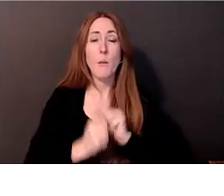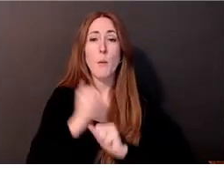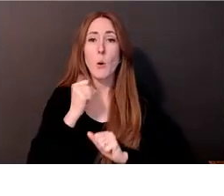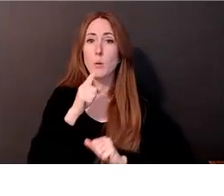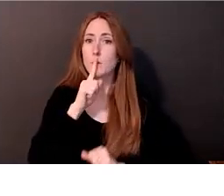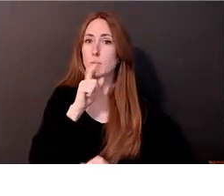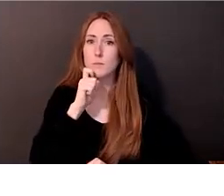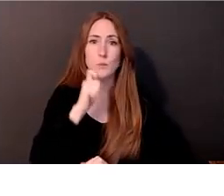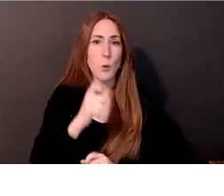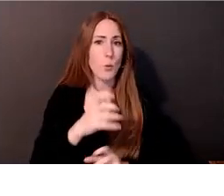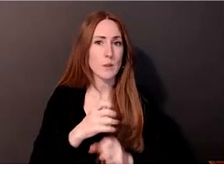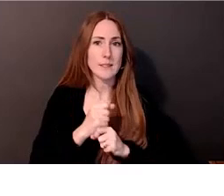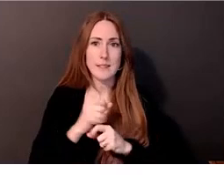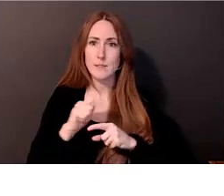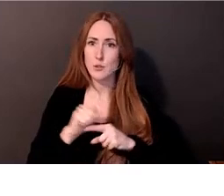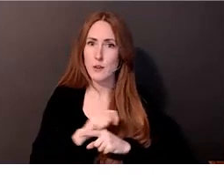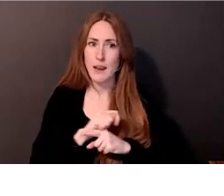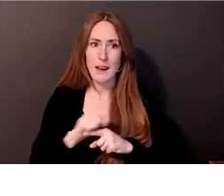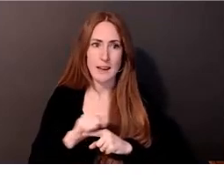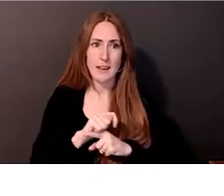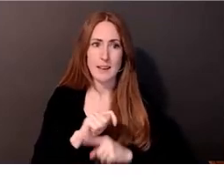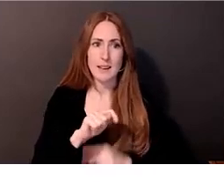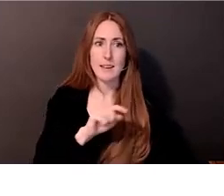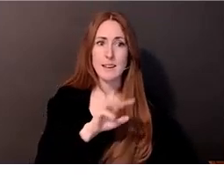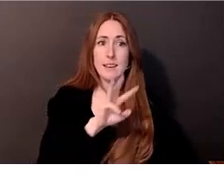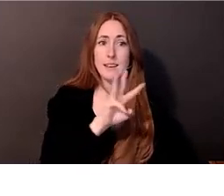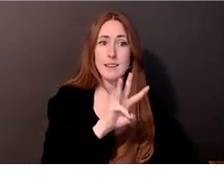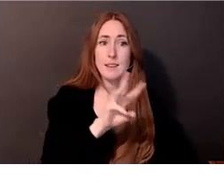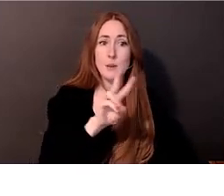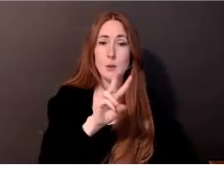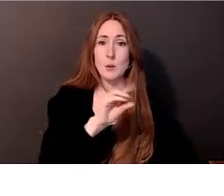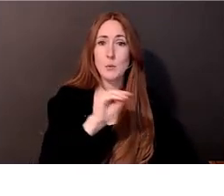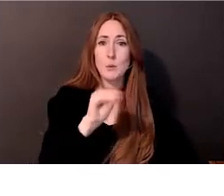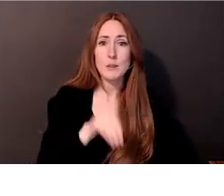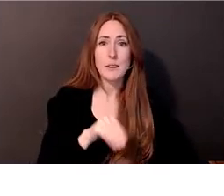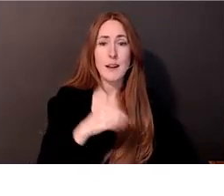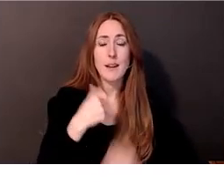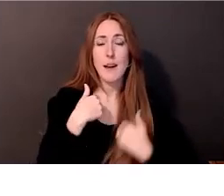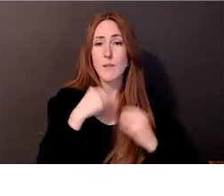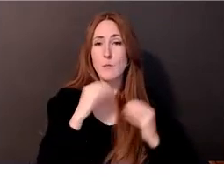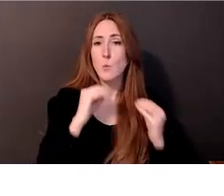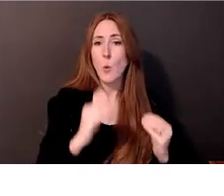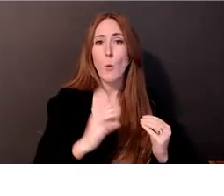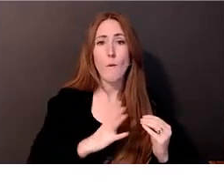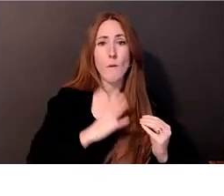So around 62 of them, they don't receive any formal training to perform brokering activities.